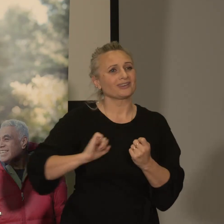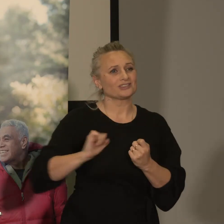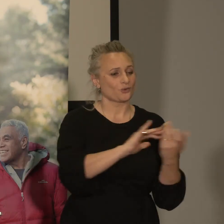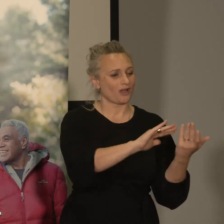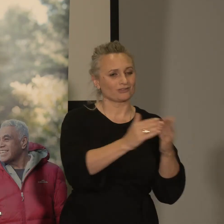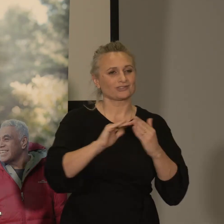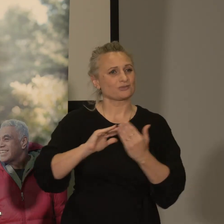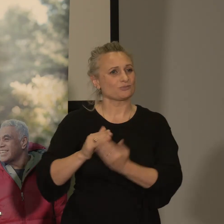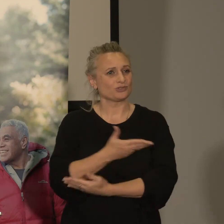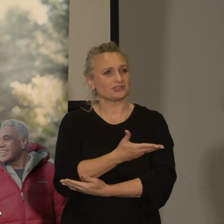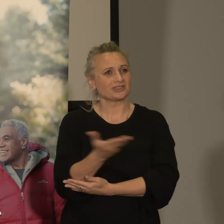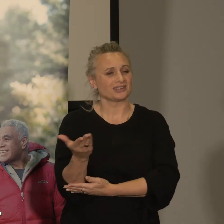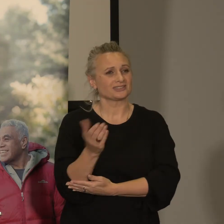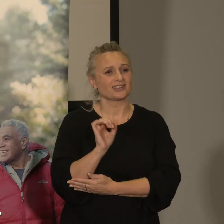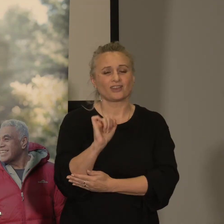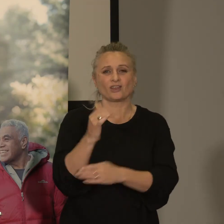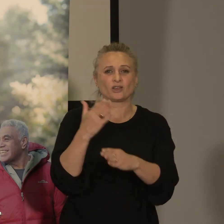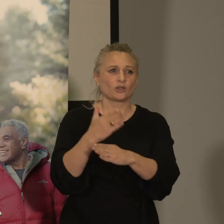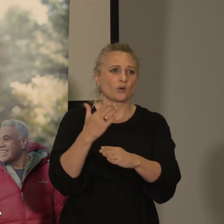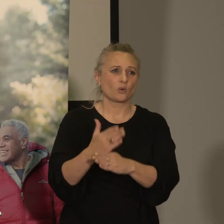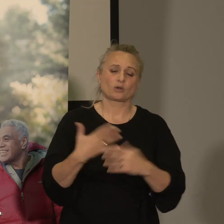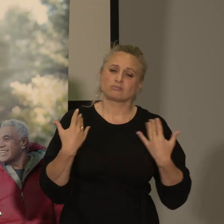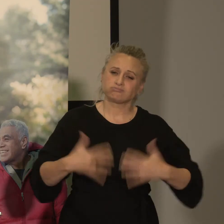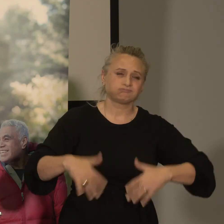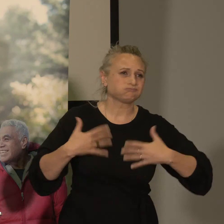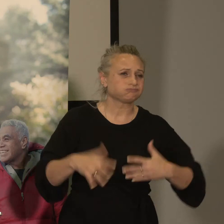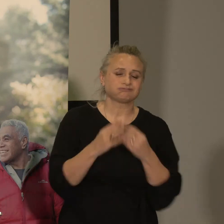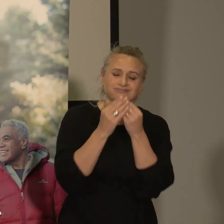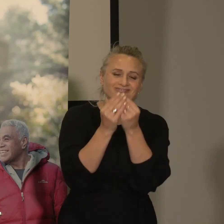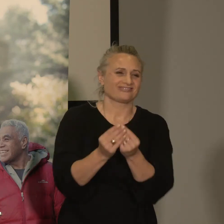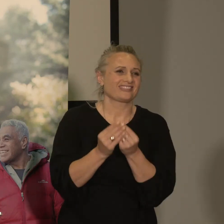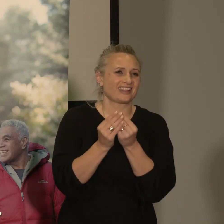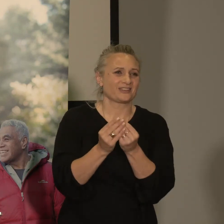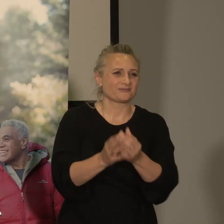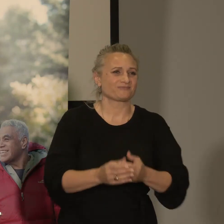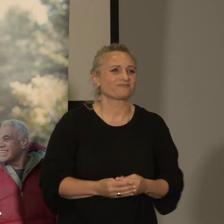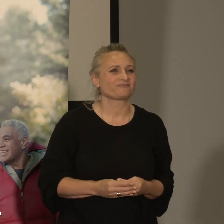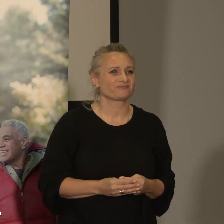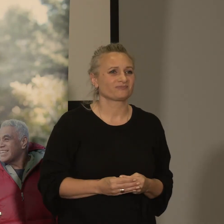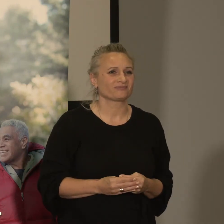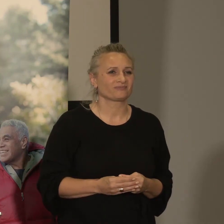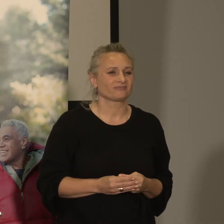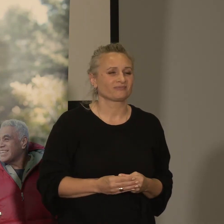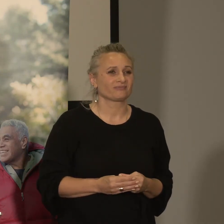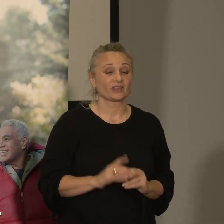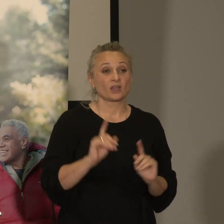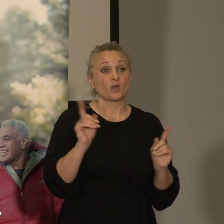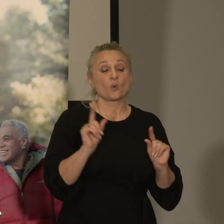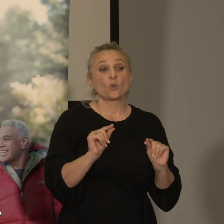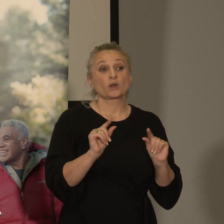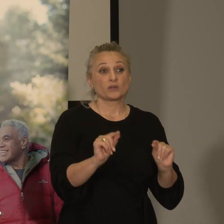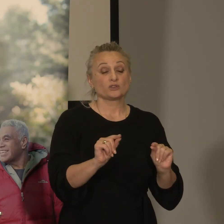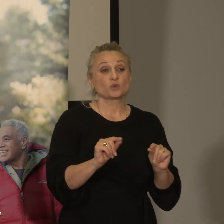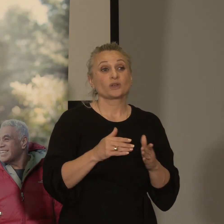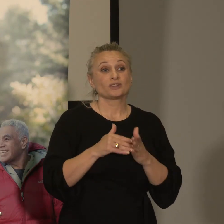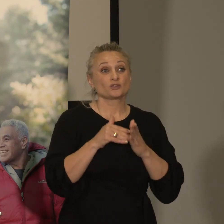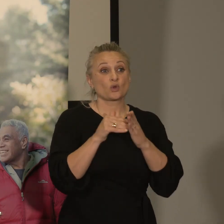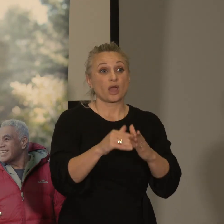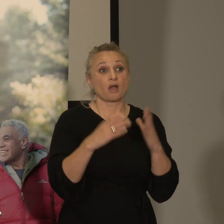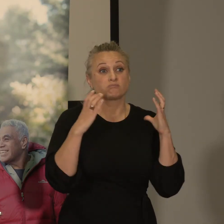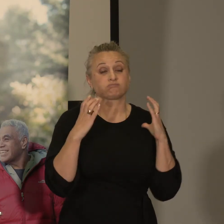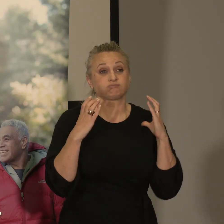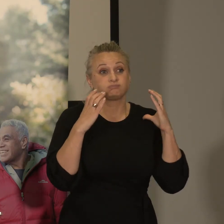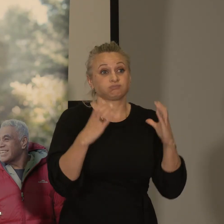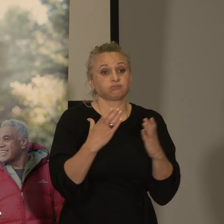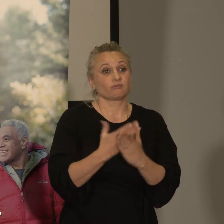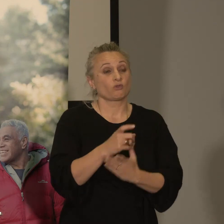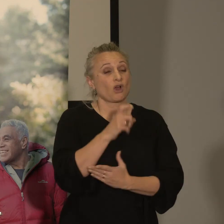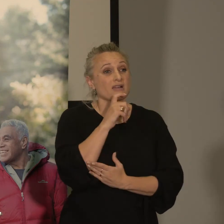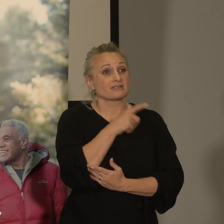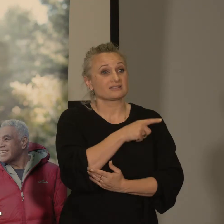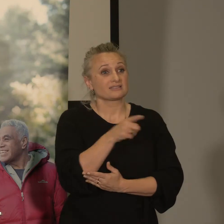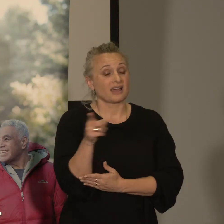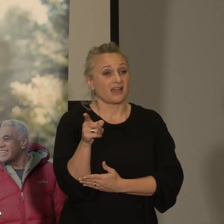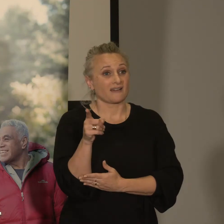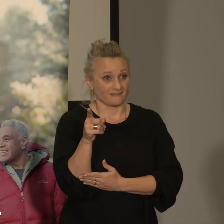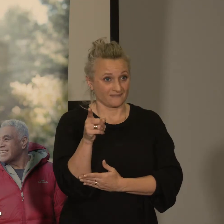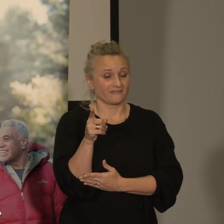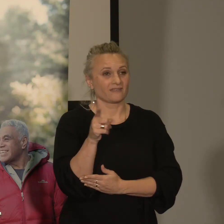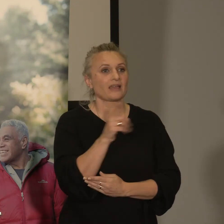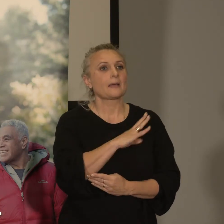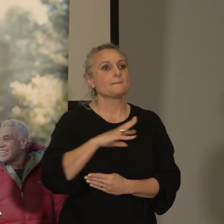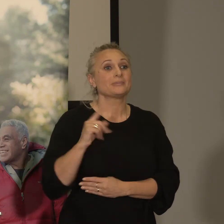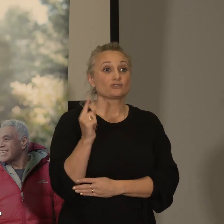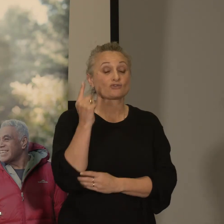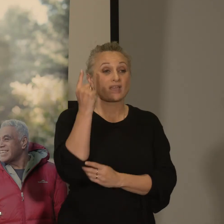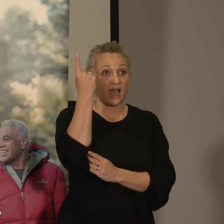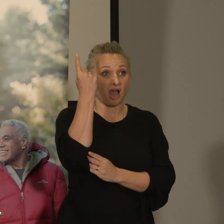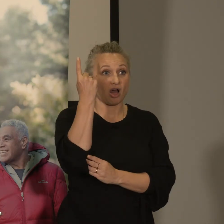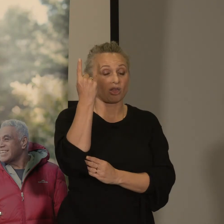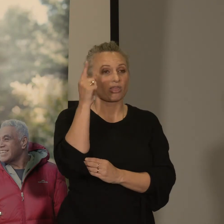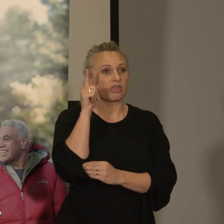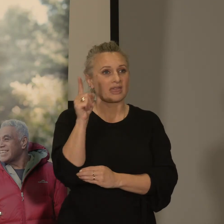their communities. The work